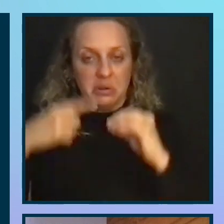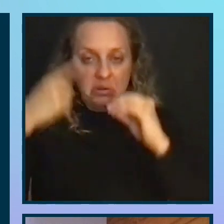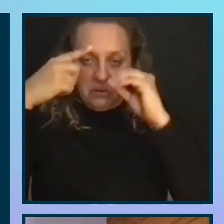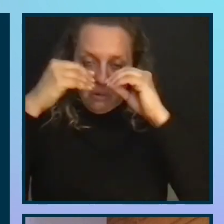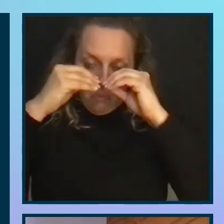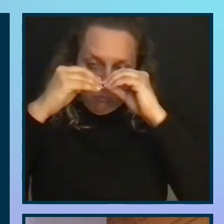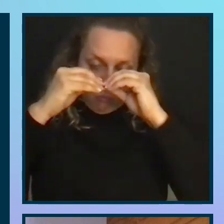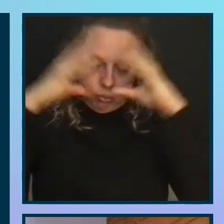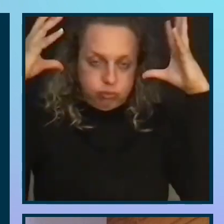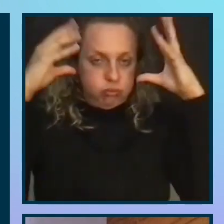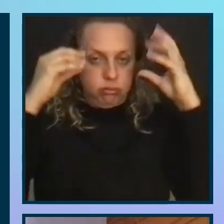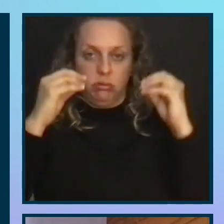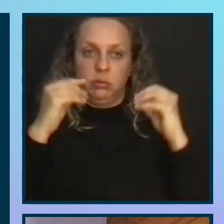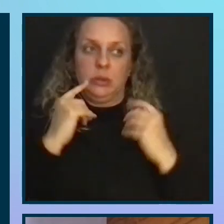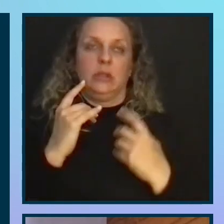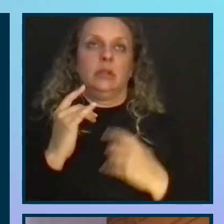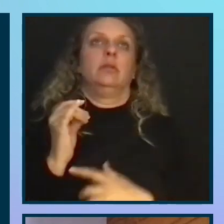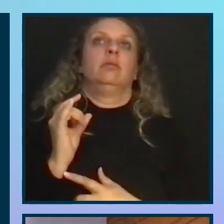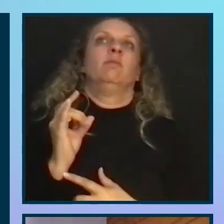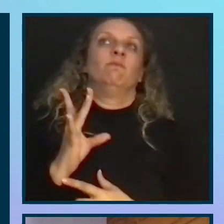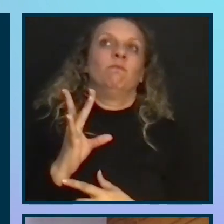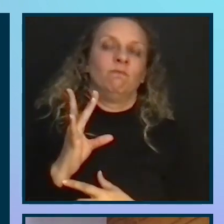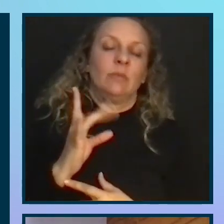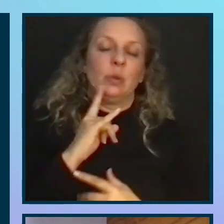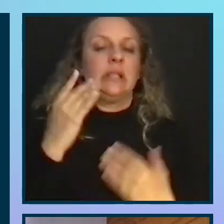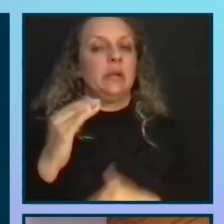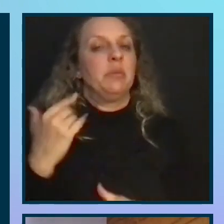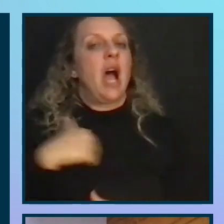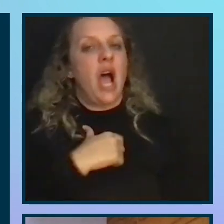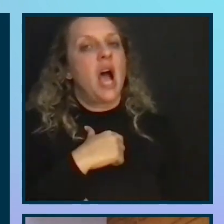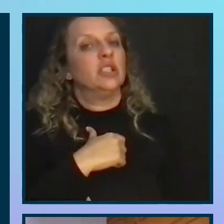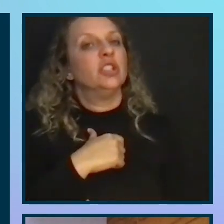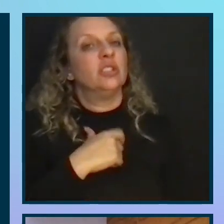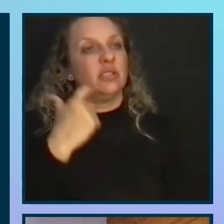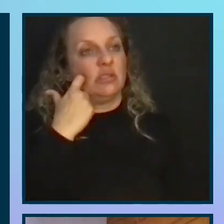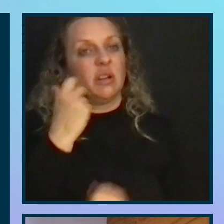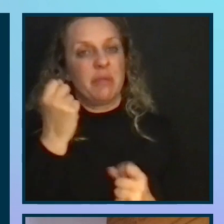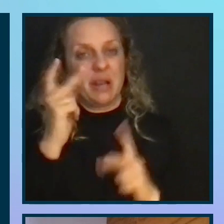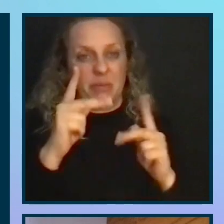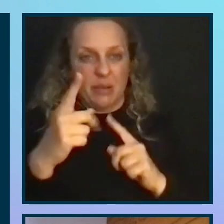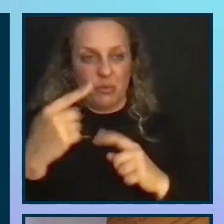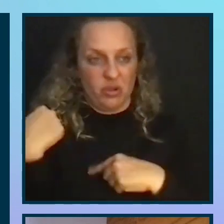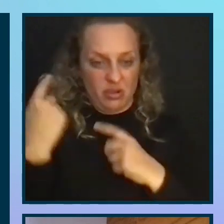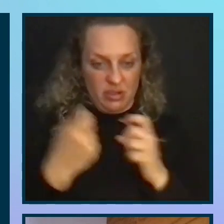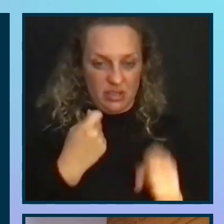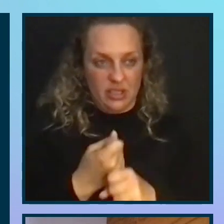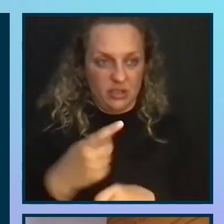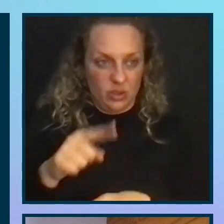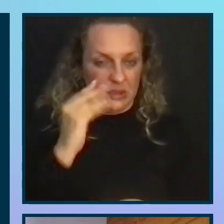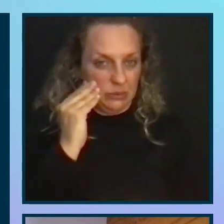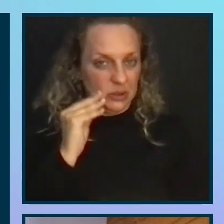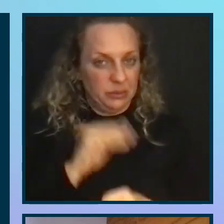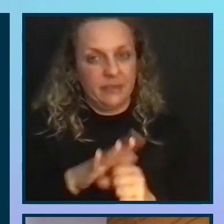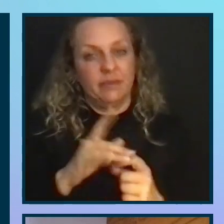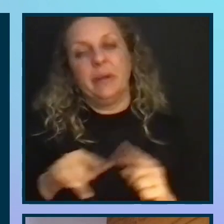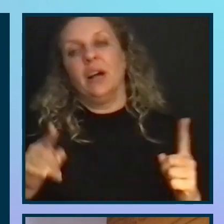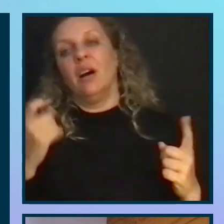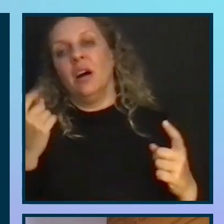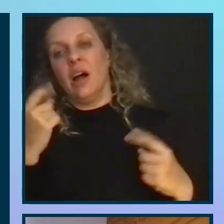as they have been for most of us over the last couple of years. And we have to adapt and create and take different approaches